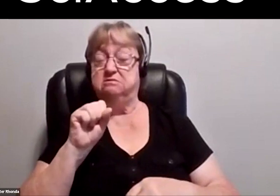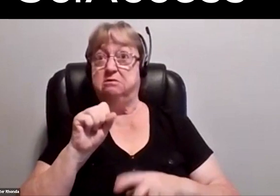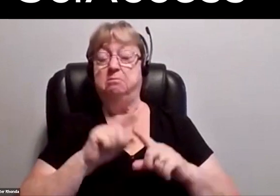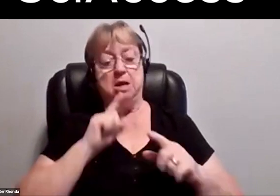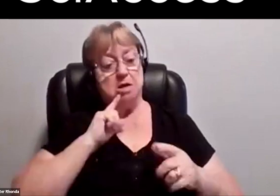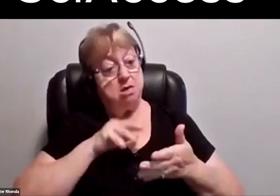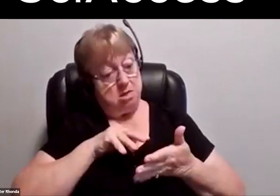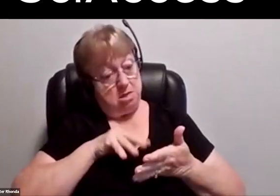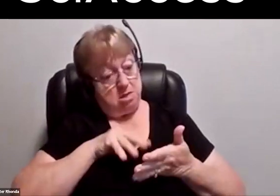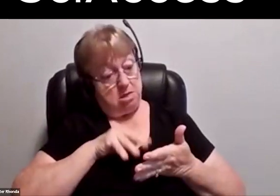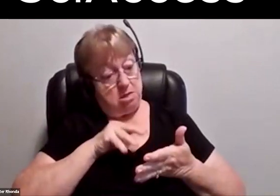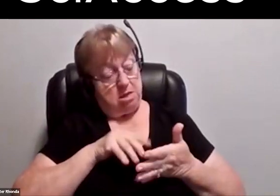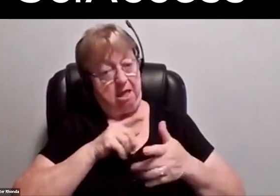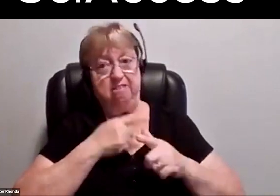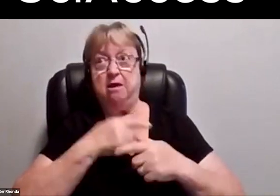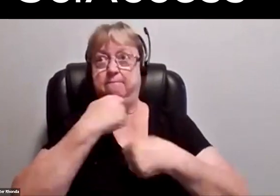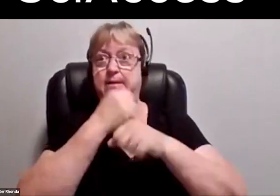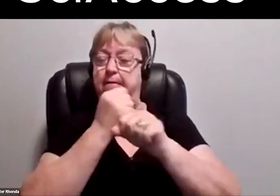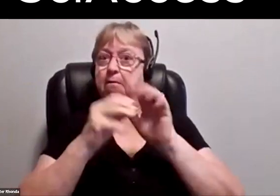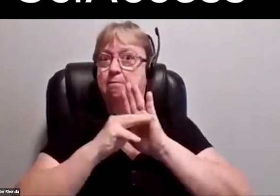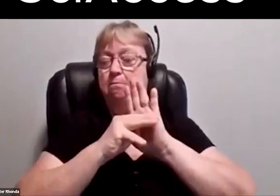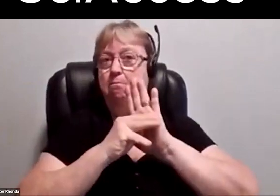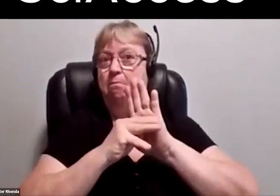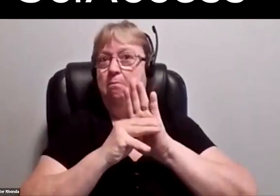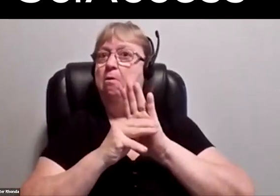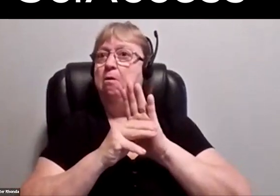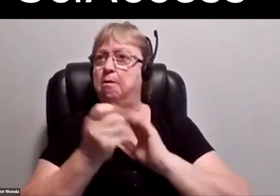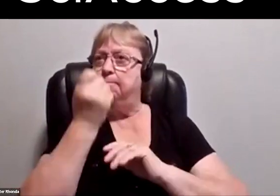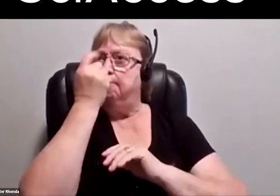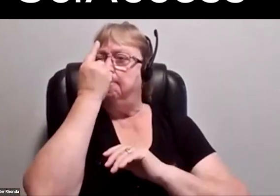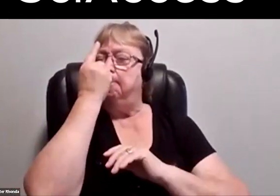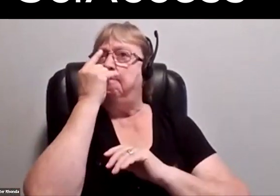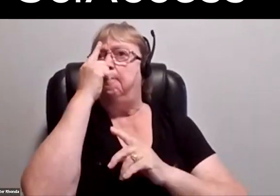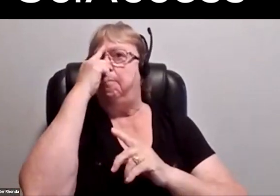we make sense of them. That's a really fundamental part of science,